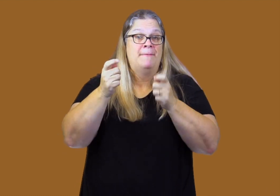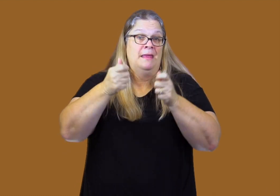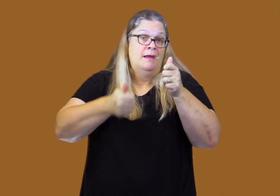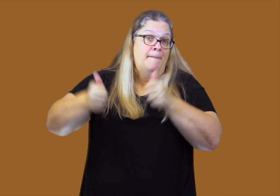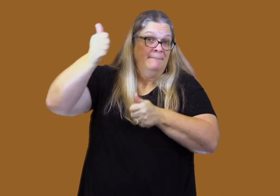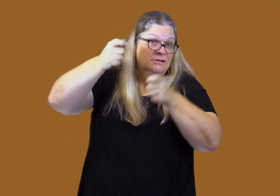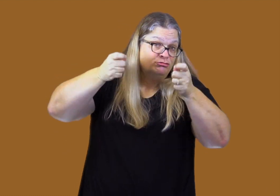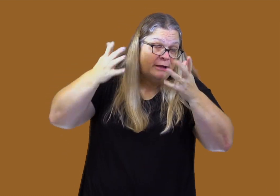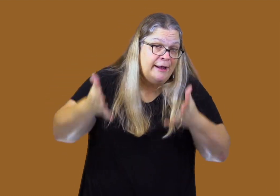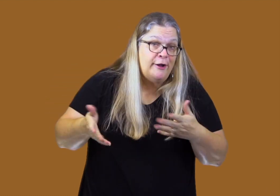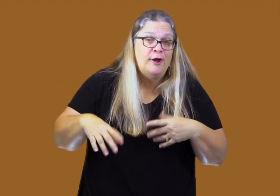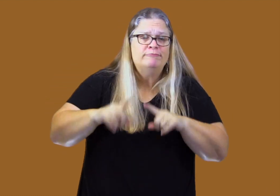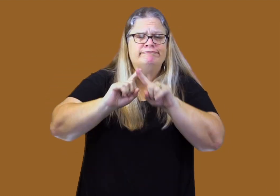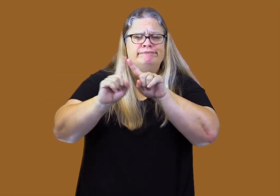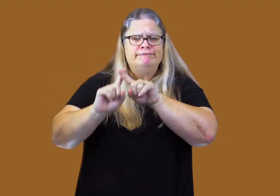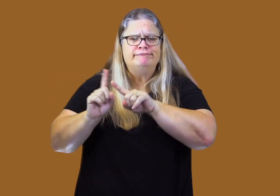An administrator may need to be involved.